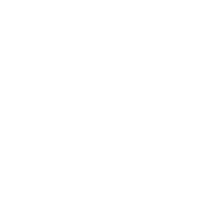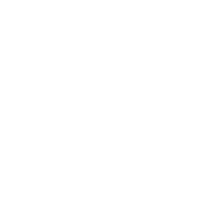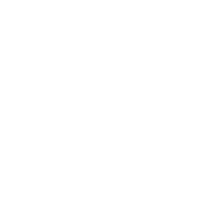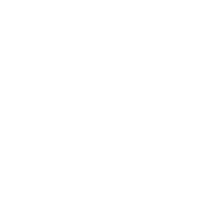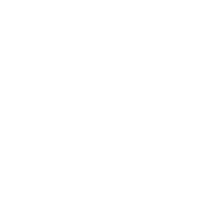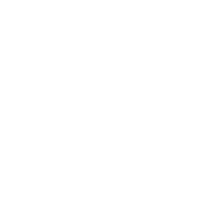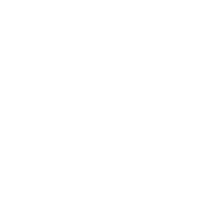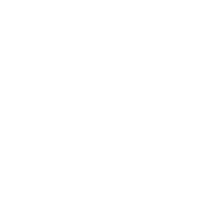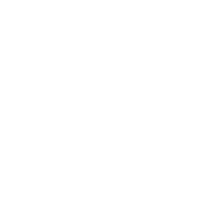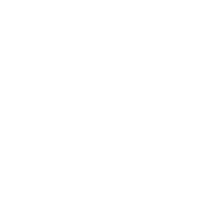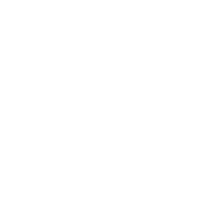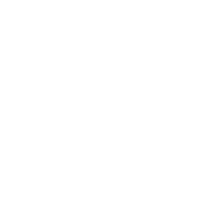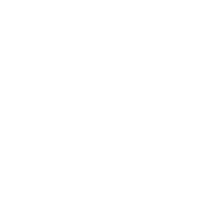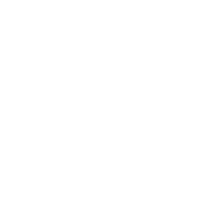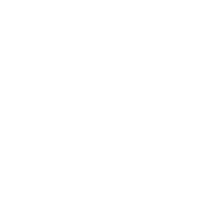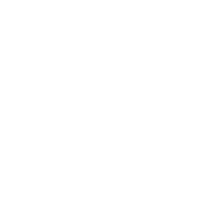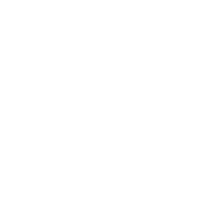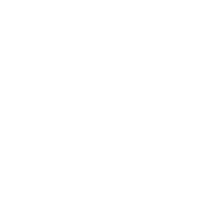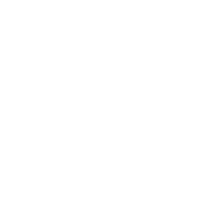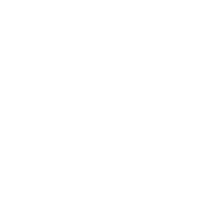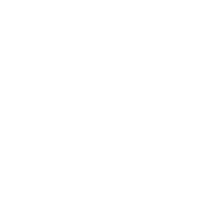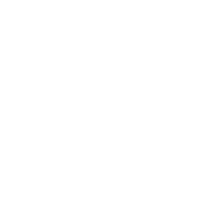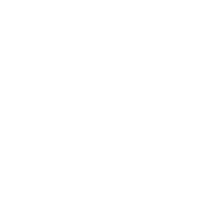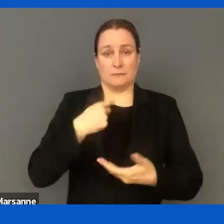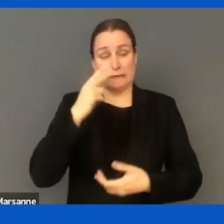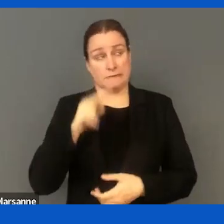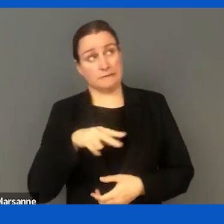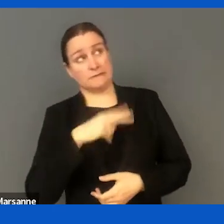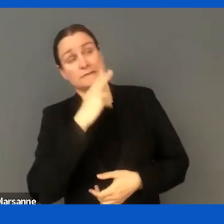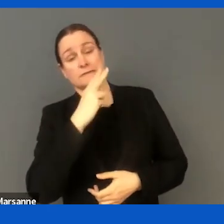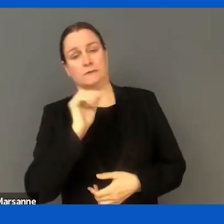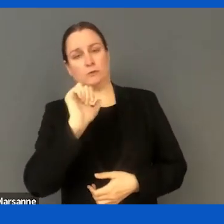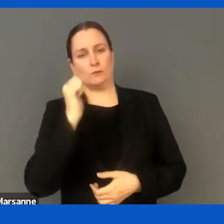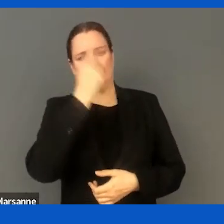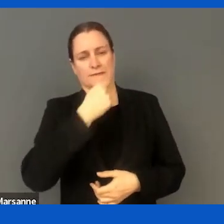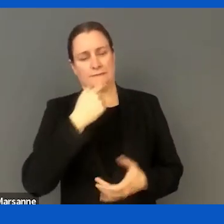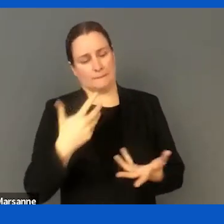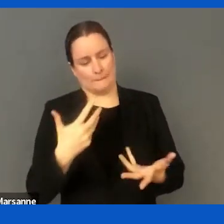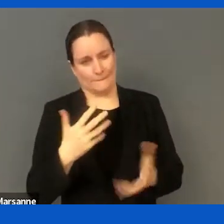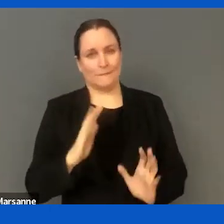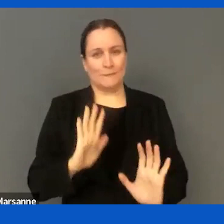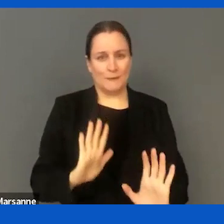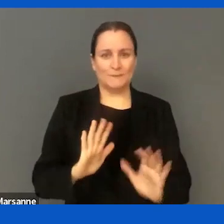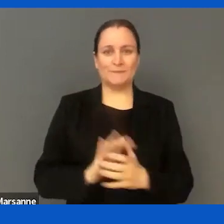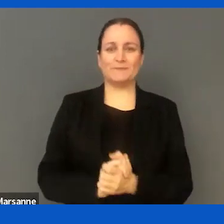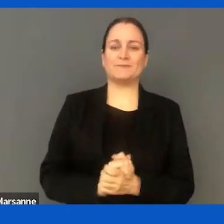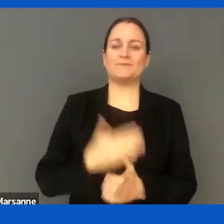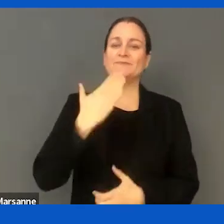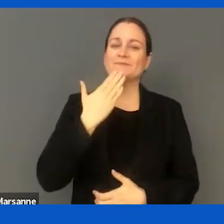But anyway, thank you, thanks for all the technical people that are fixing